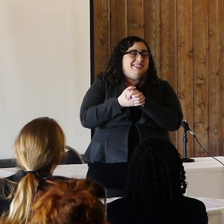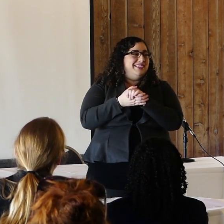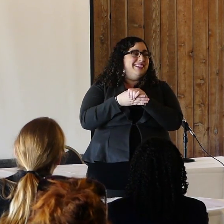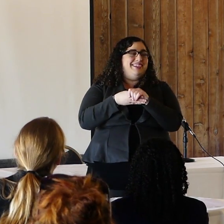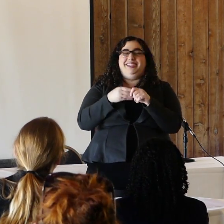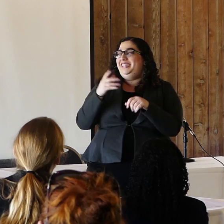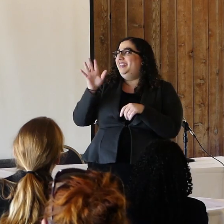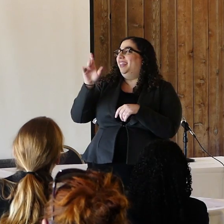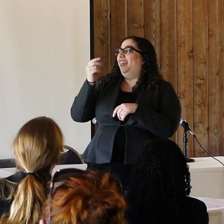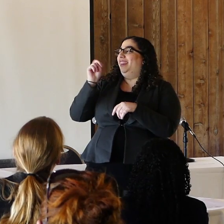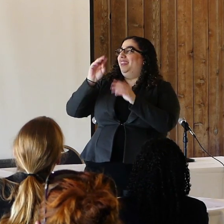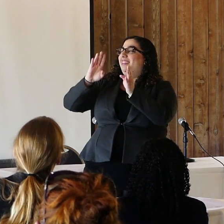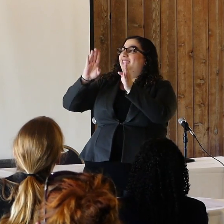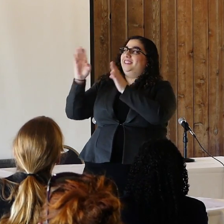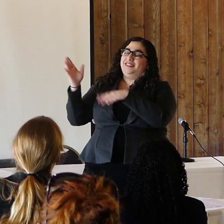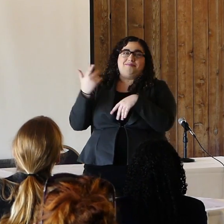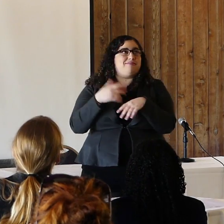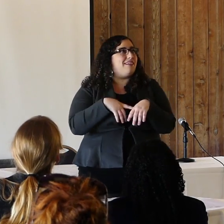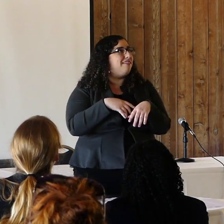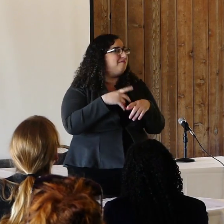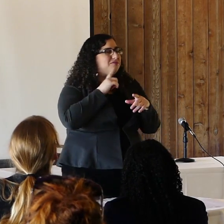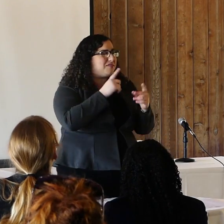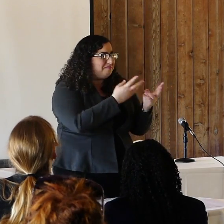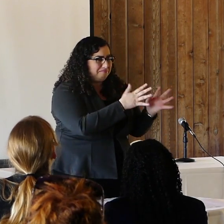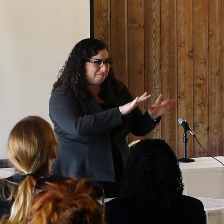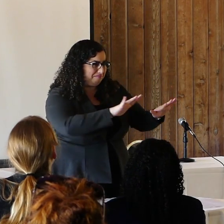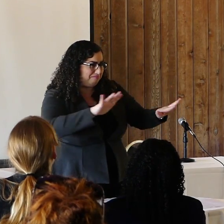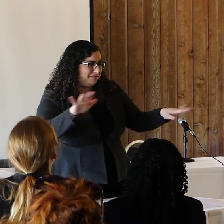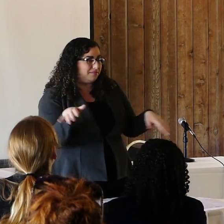You can spread the word, not to ask Deaf people, can you read my lips? haha :)